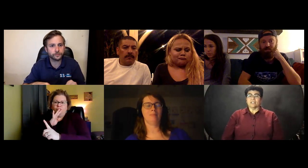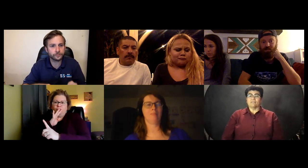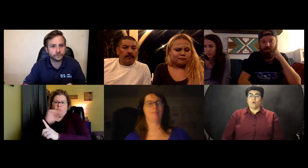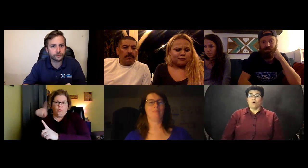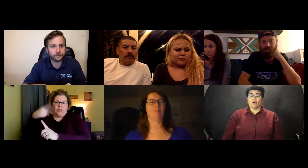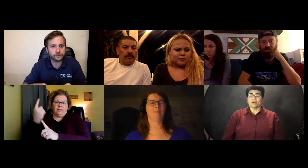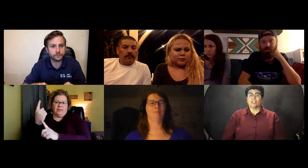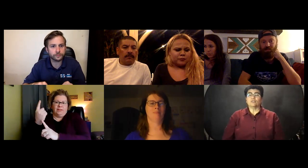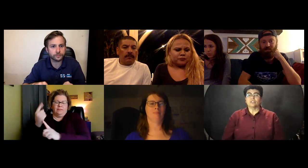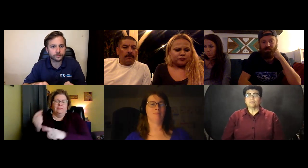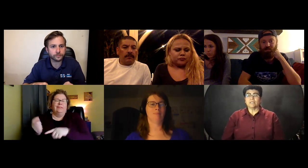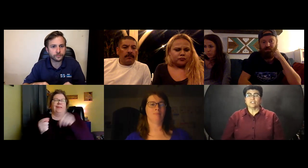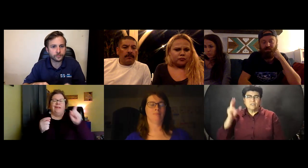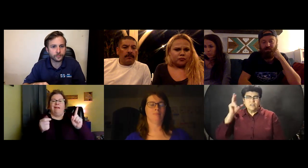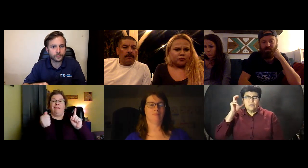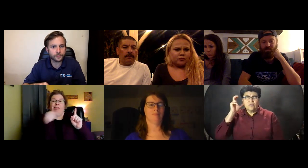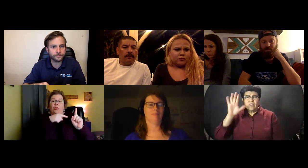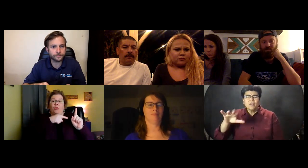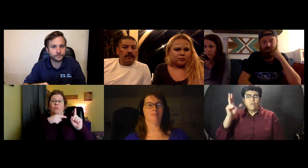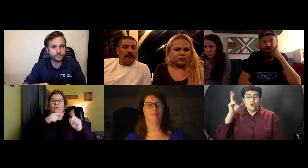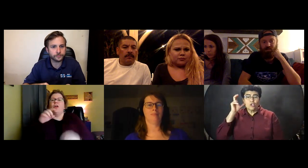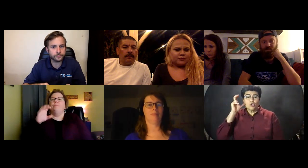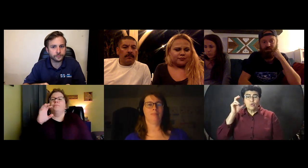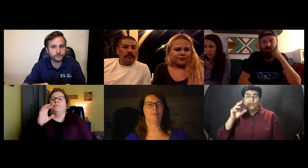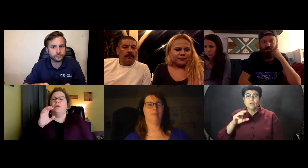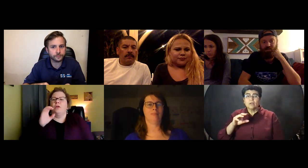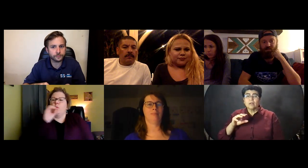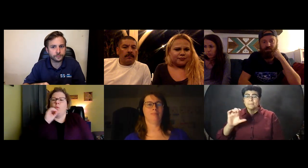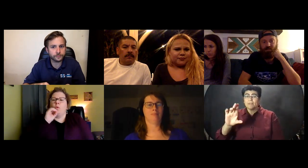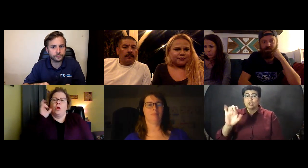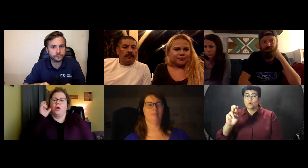for